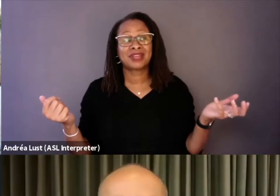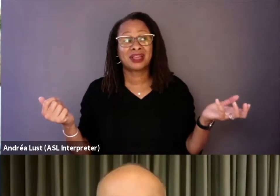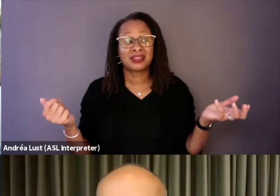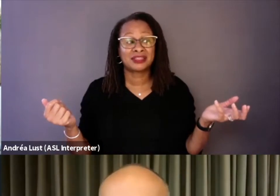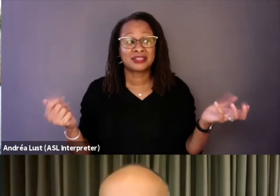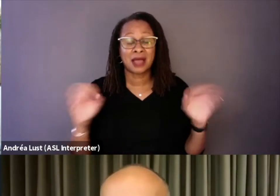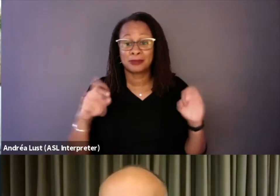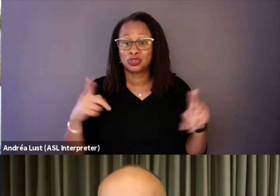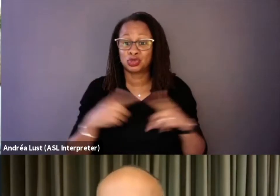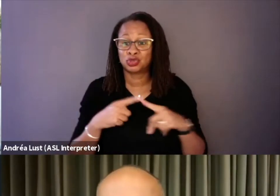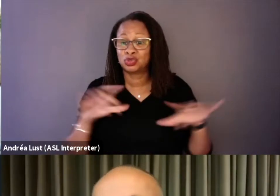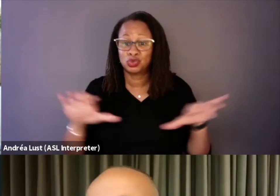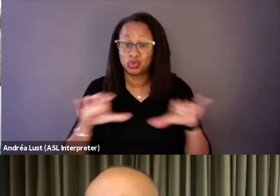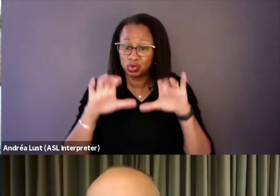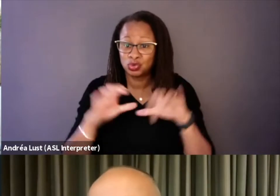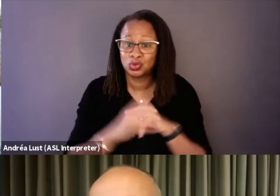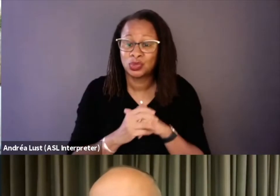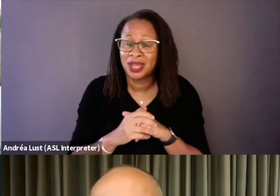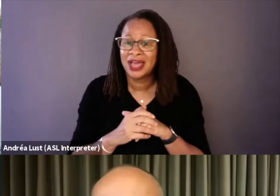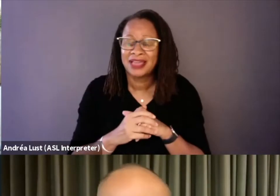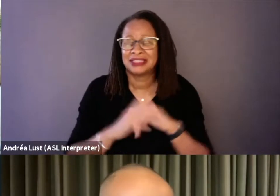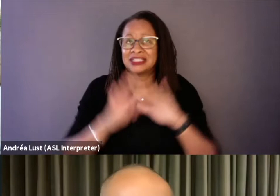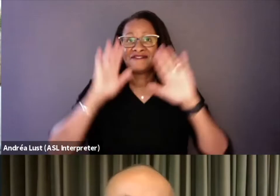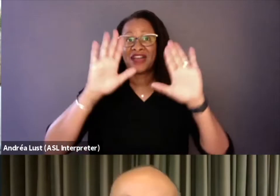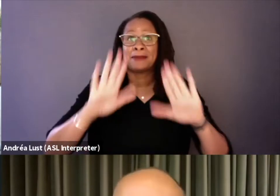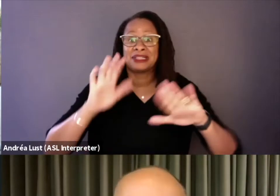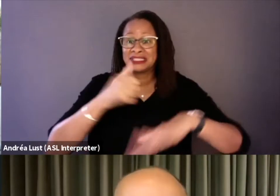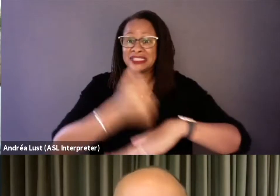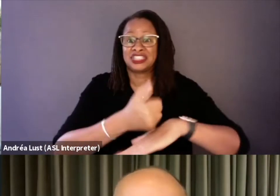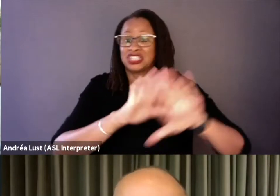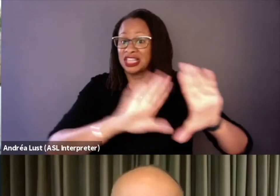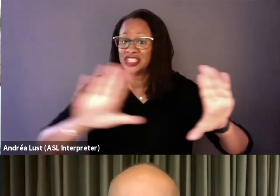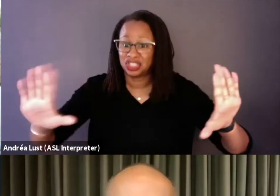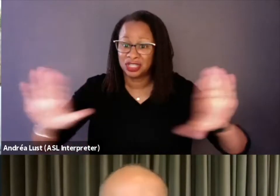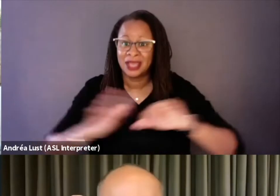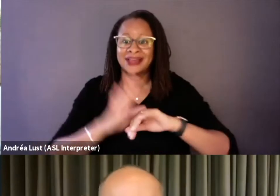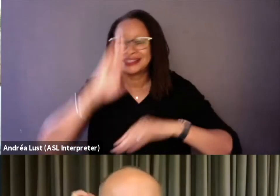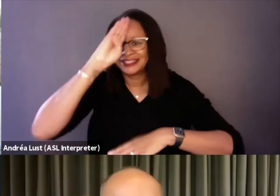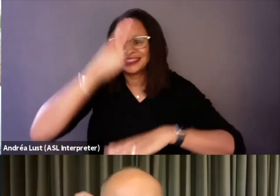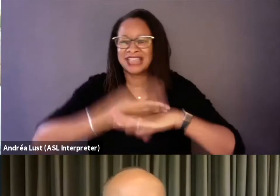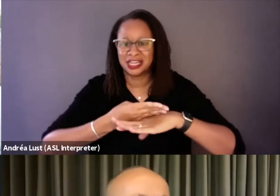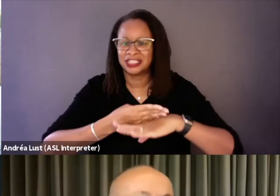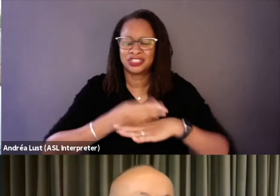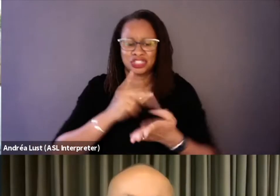the Mnuchin's whose son is a Treasury secretary, right? Yes. - Yeah.